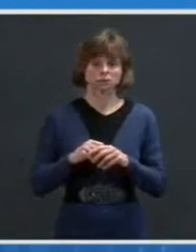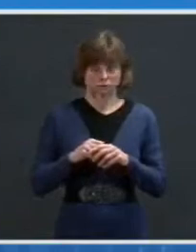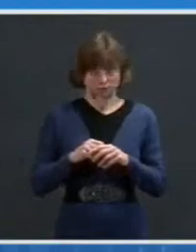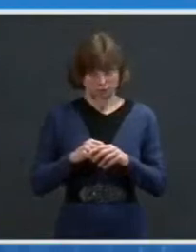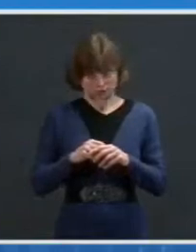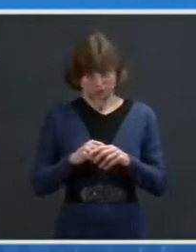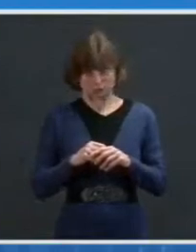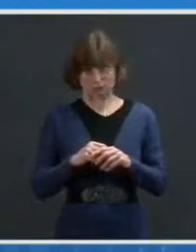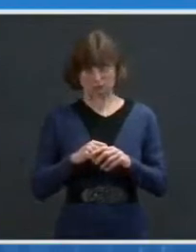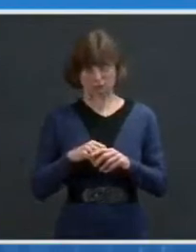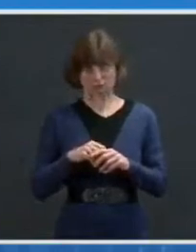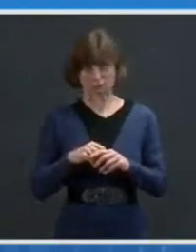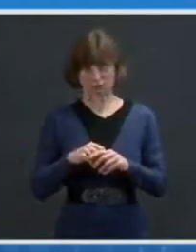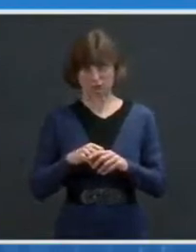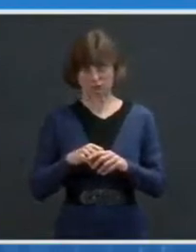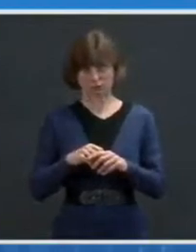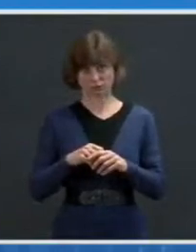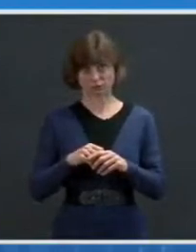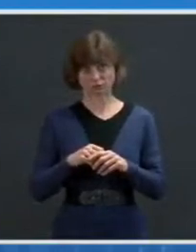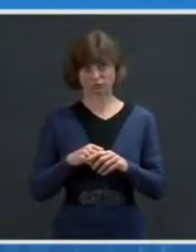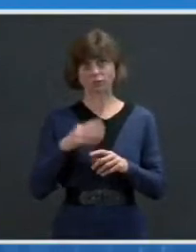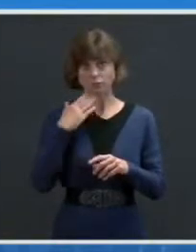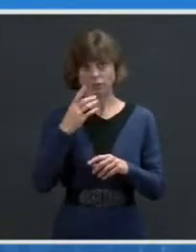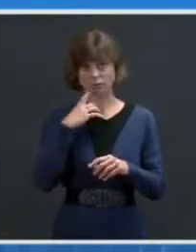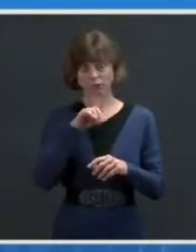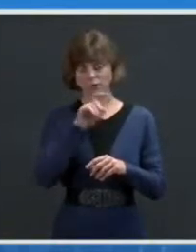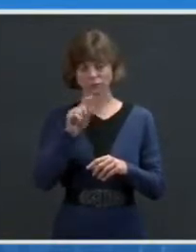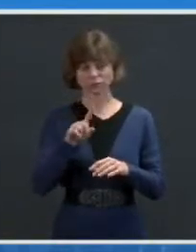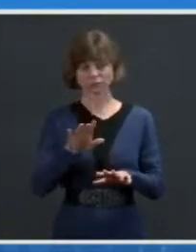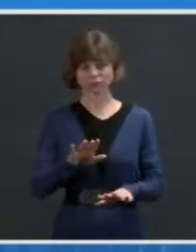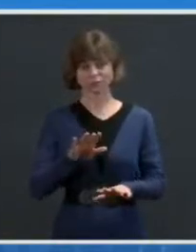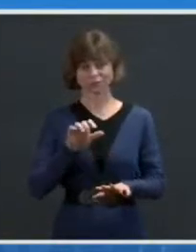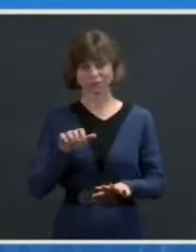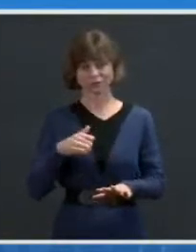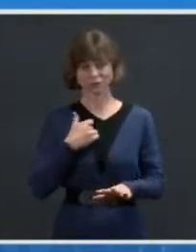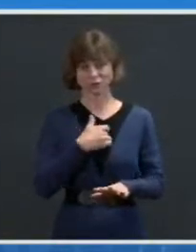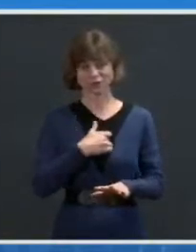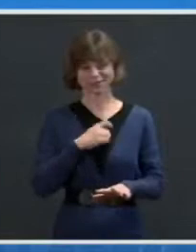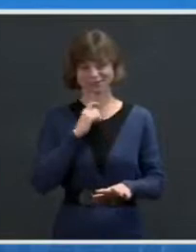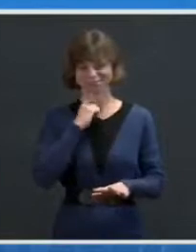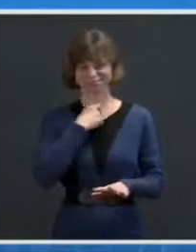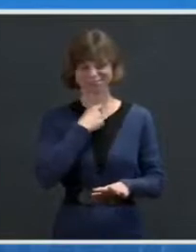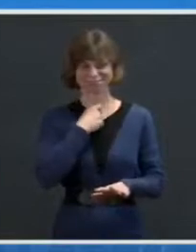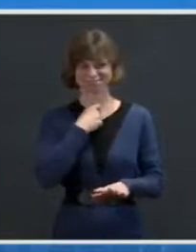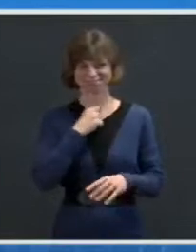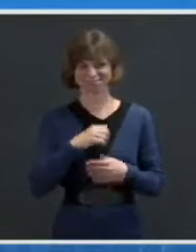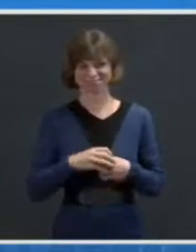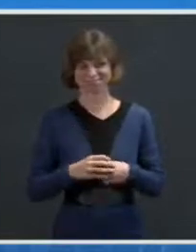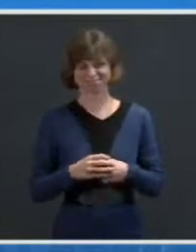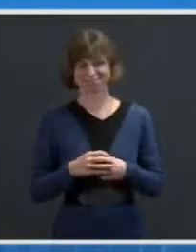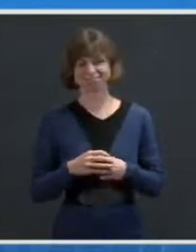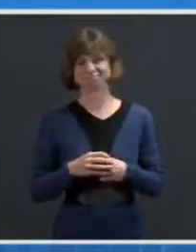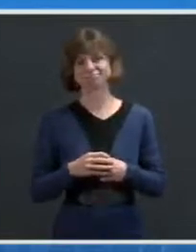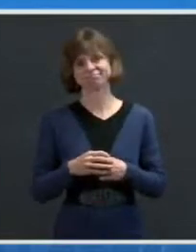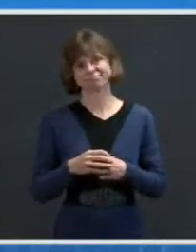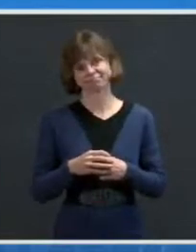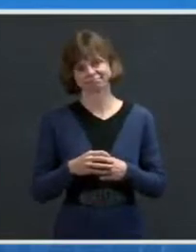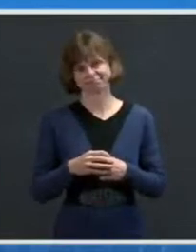NEXT QUESTION, JEREMY DIAMOND AT CNN. THANKS FOR TAKING THE